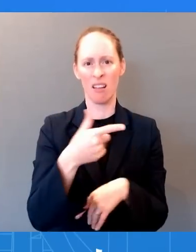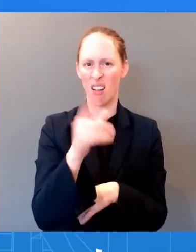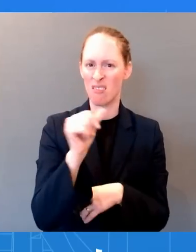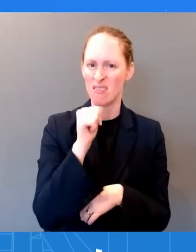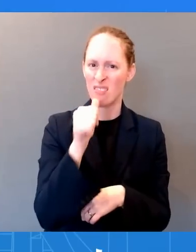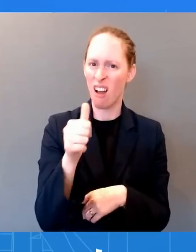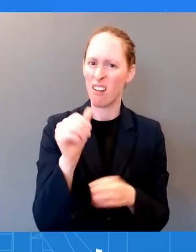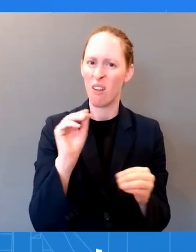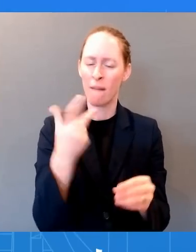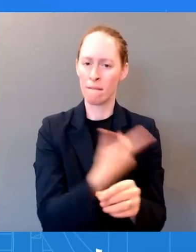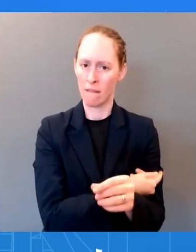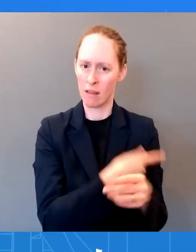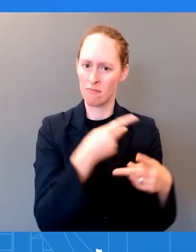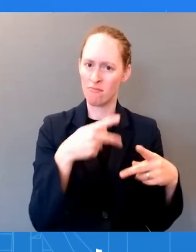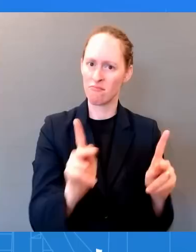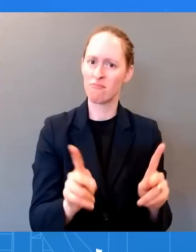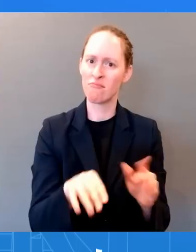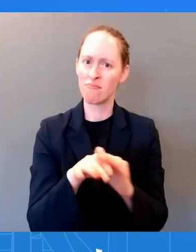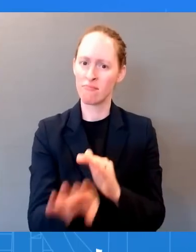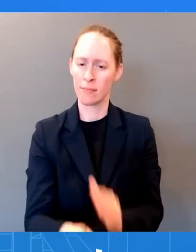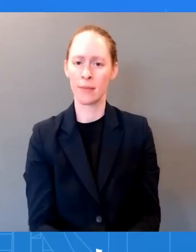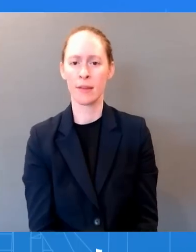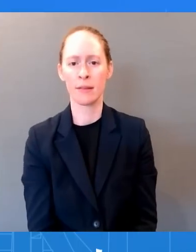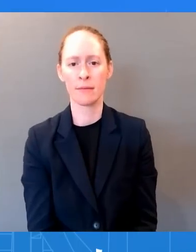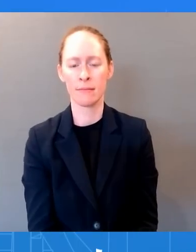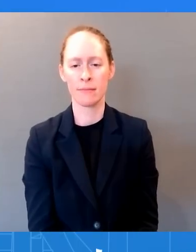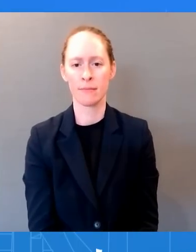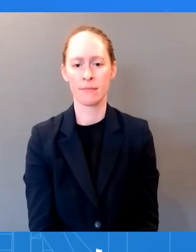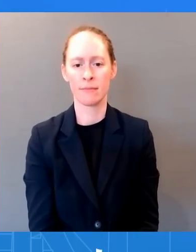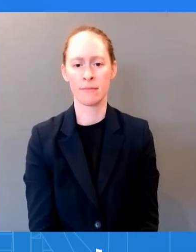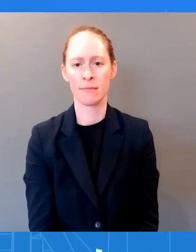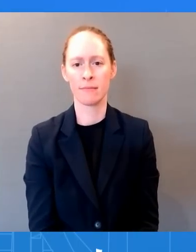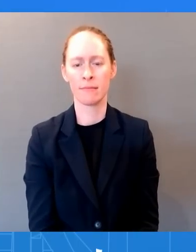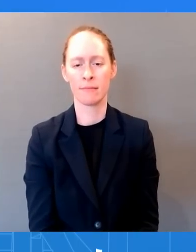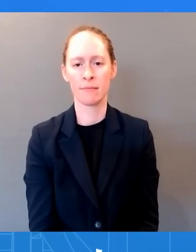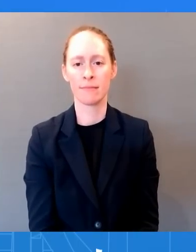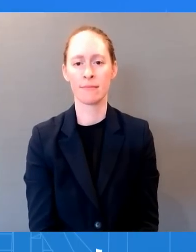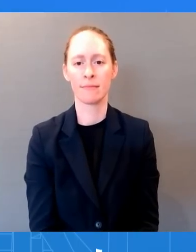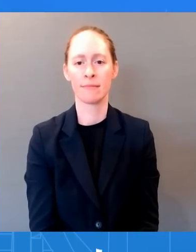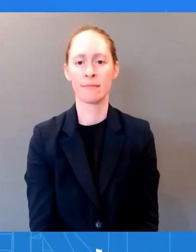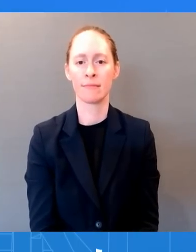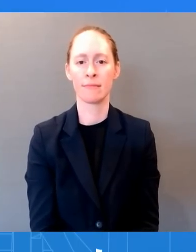Therefore, the U.S. government cannot discuss the details of individual visa cases.